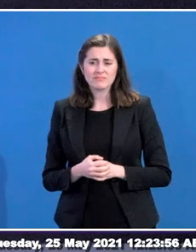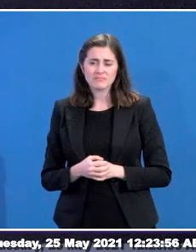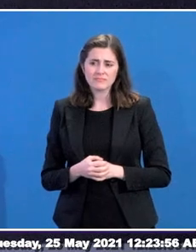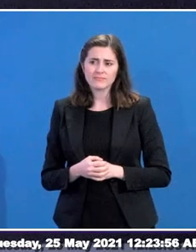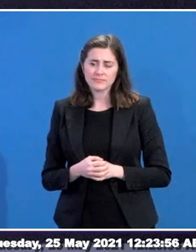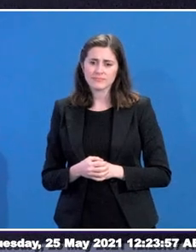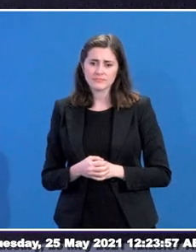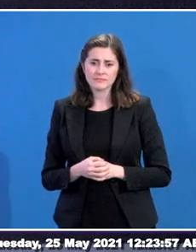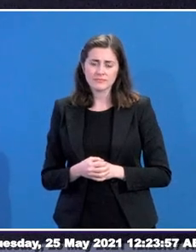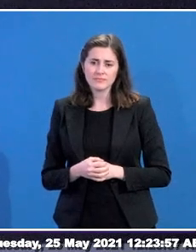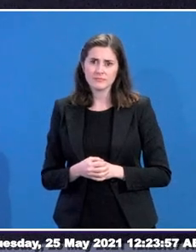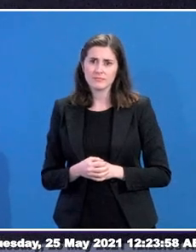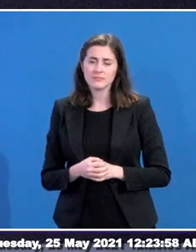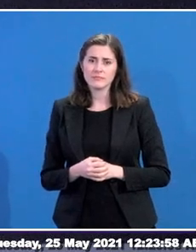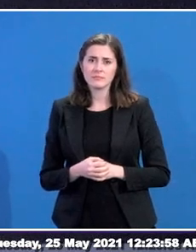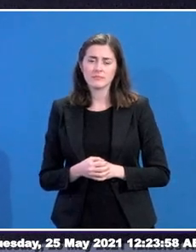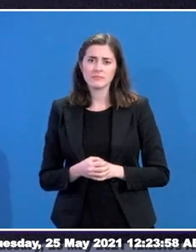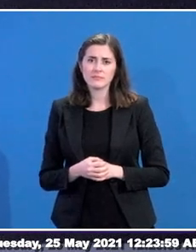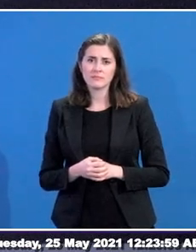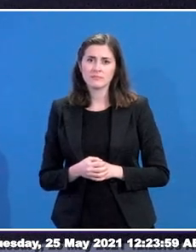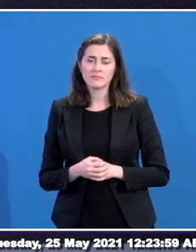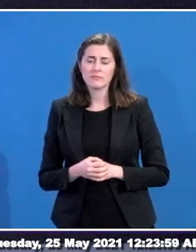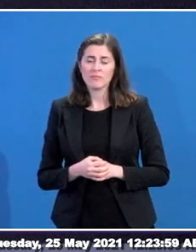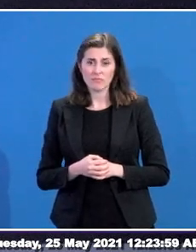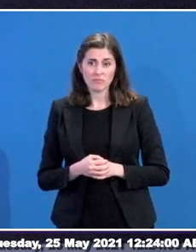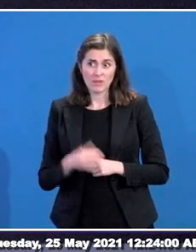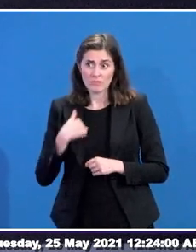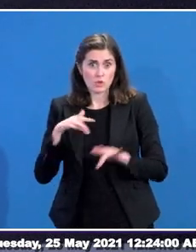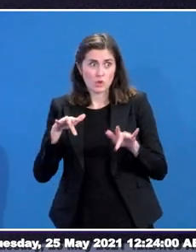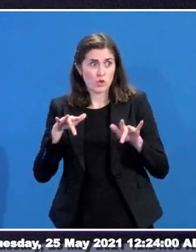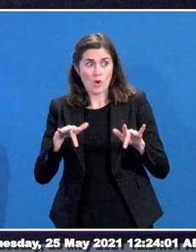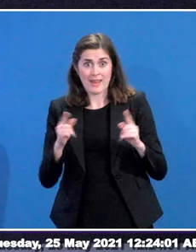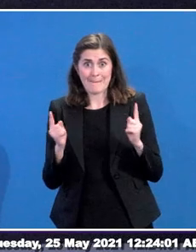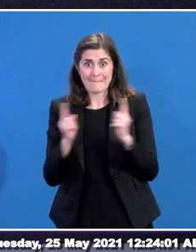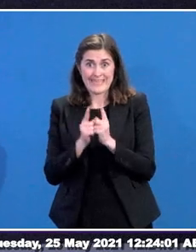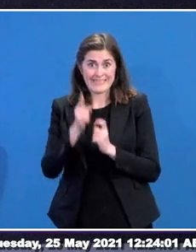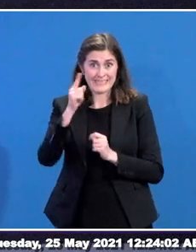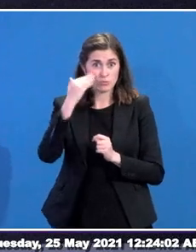I hadn't even met her until we actually,